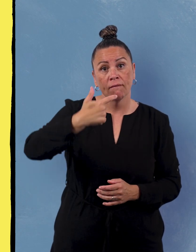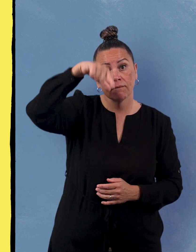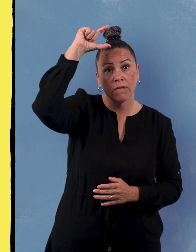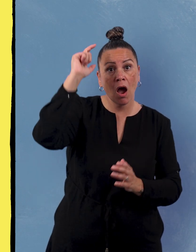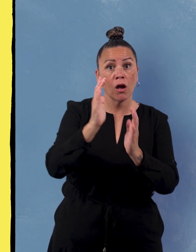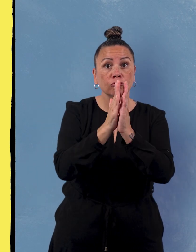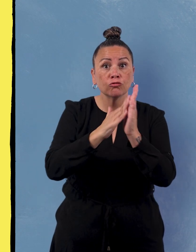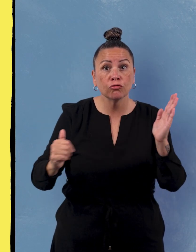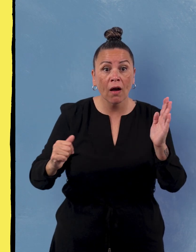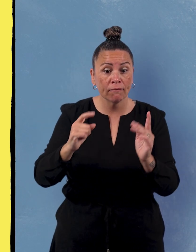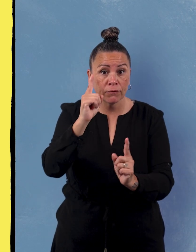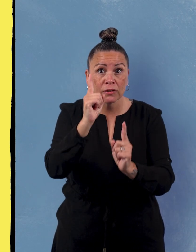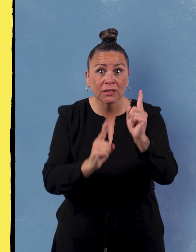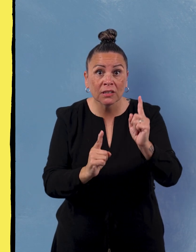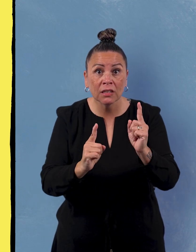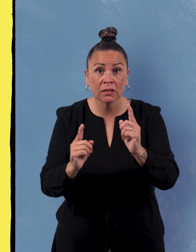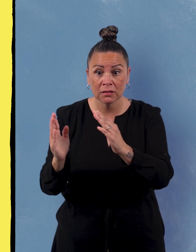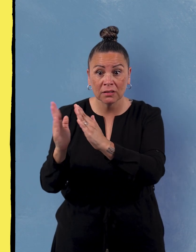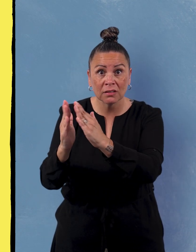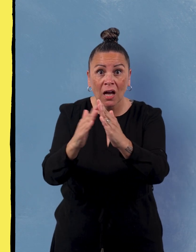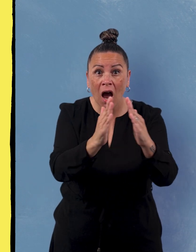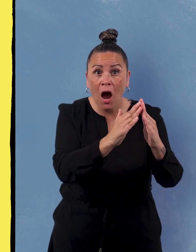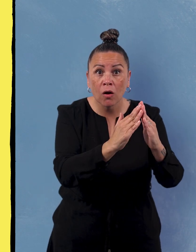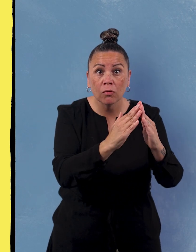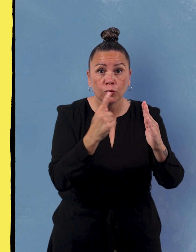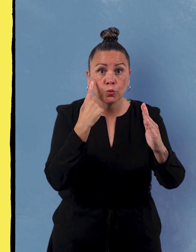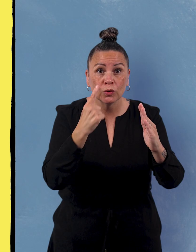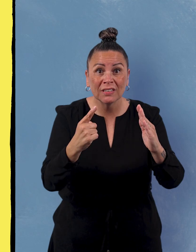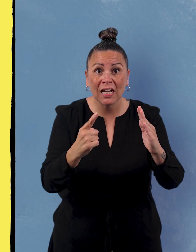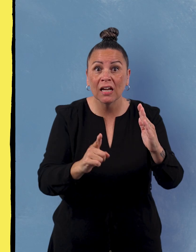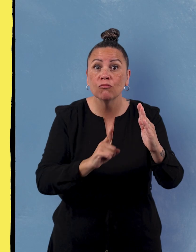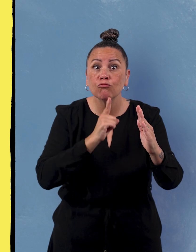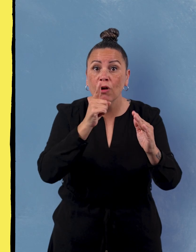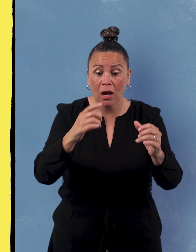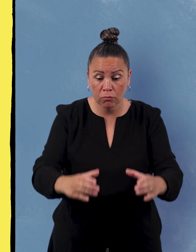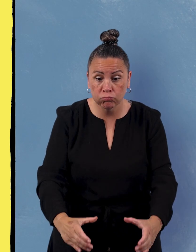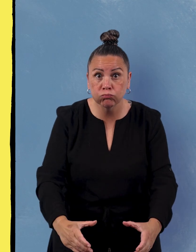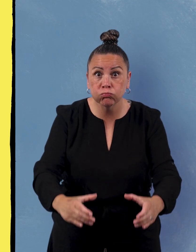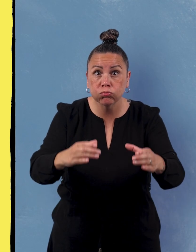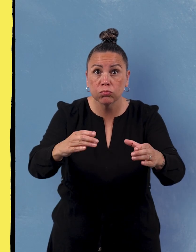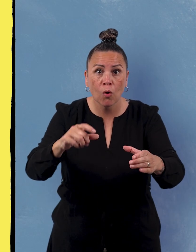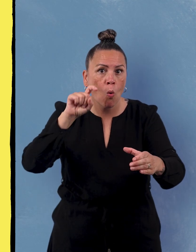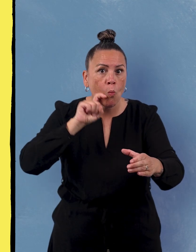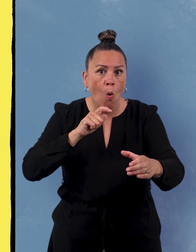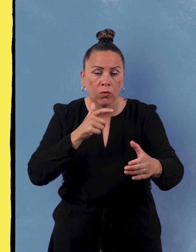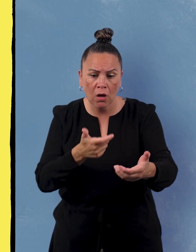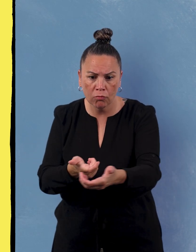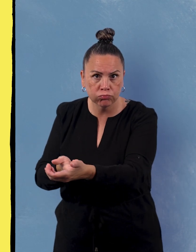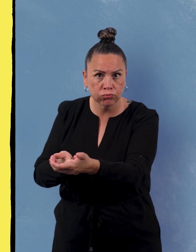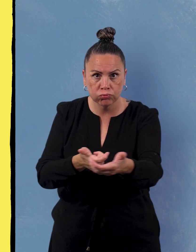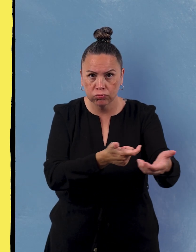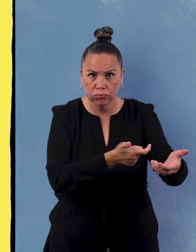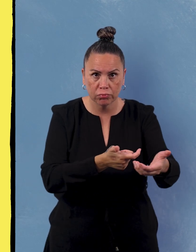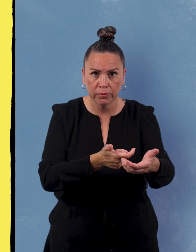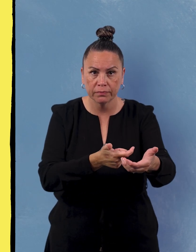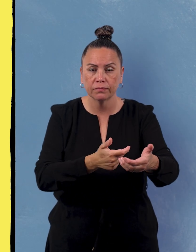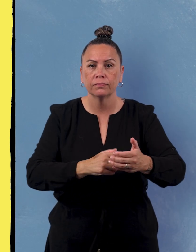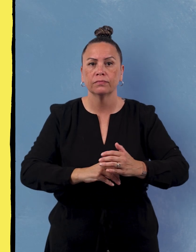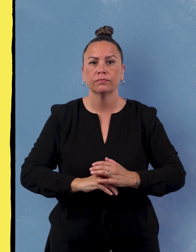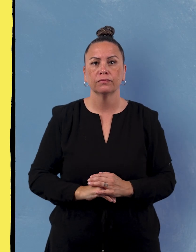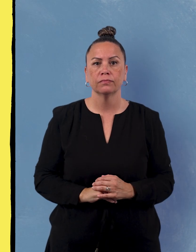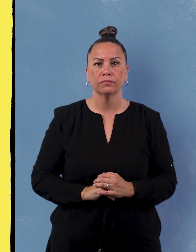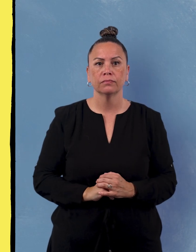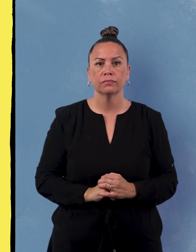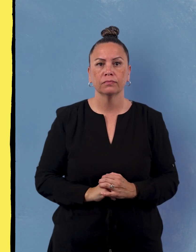Fire trucks in towns and cities take water from fire hydrants.